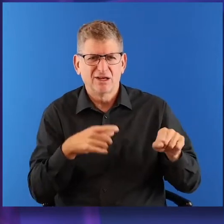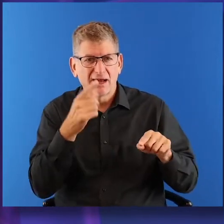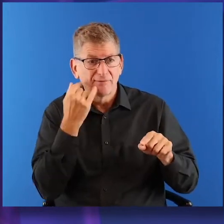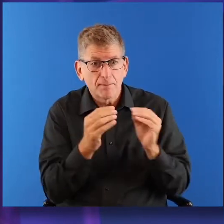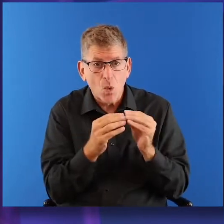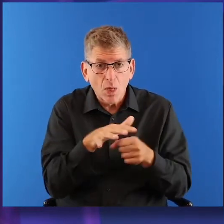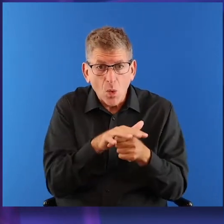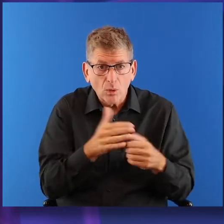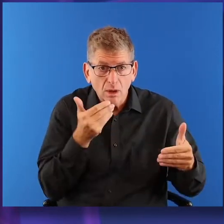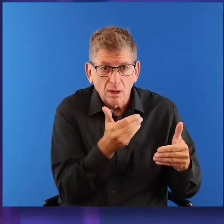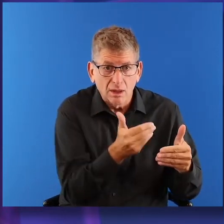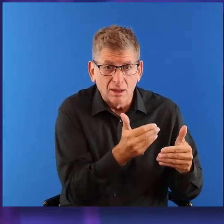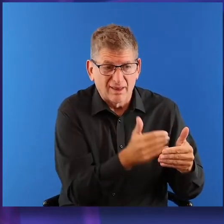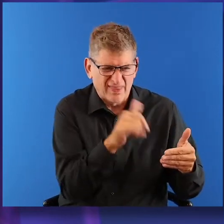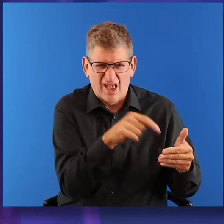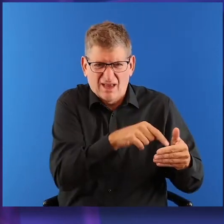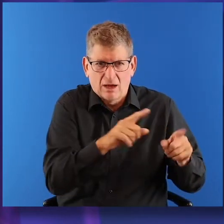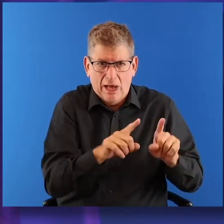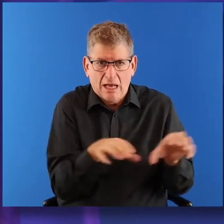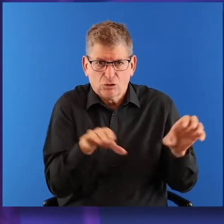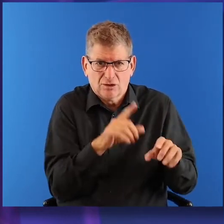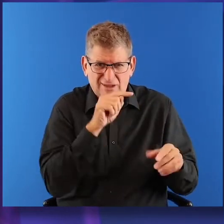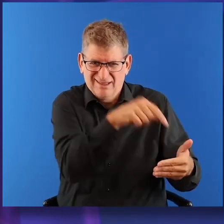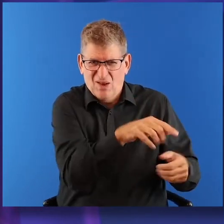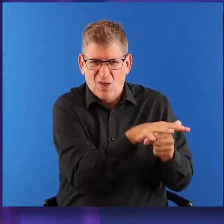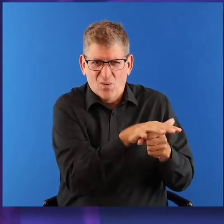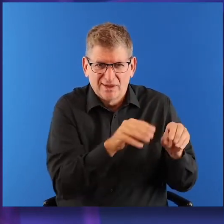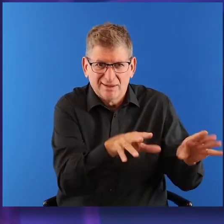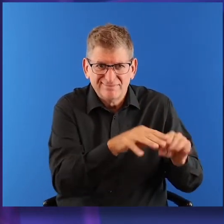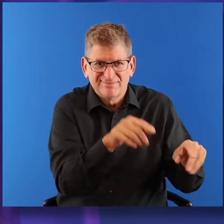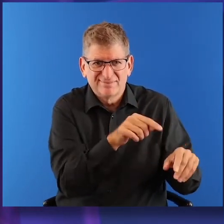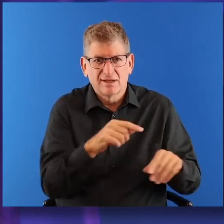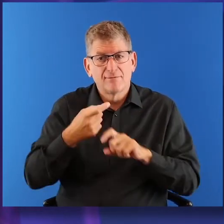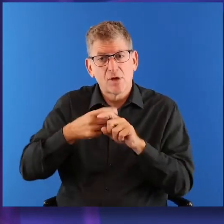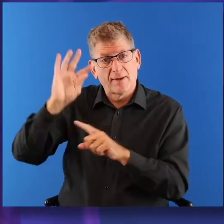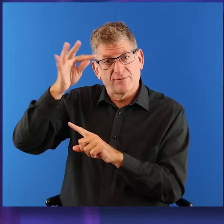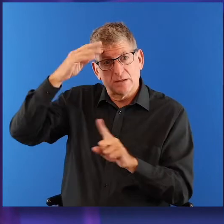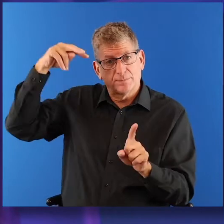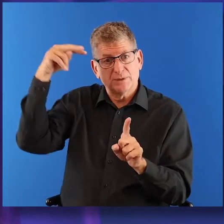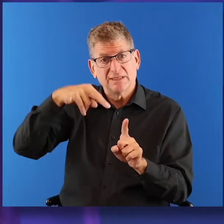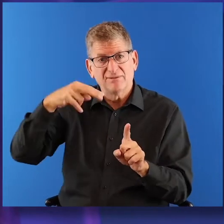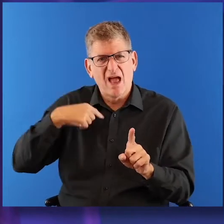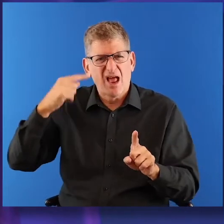I really think that in some ways we're pace setters. We say this is really where we need to focus energy and support,